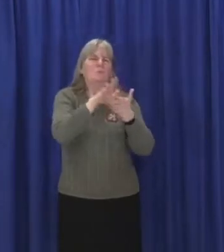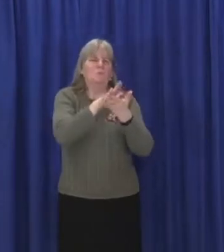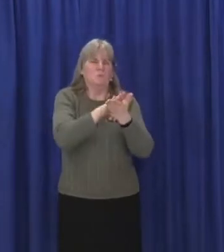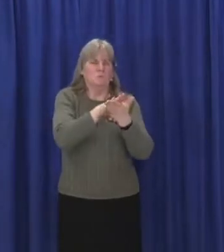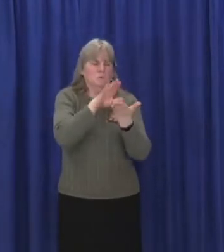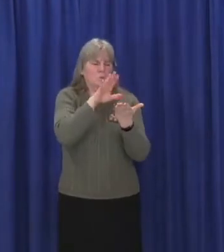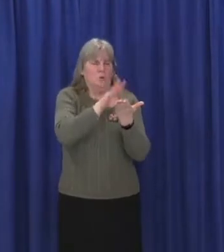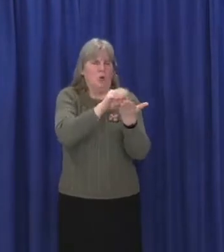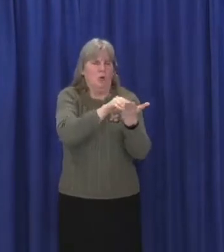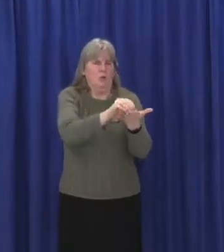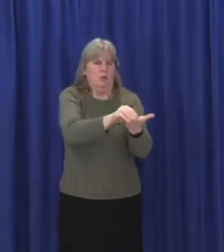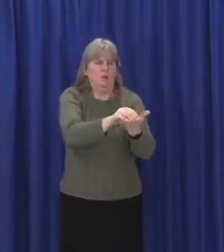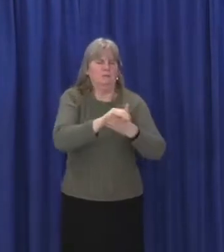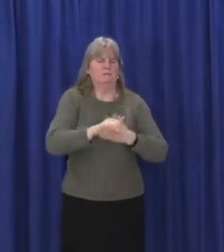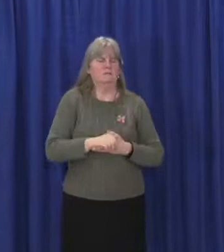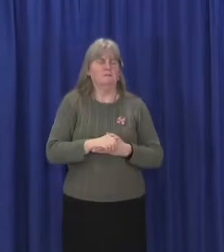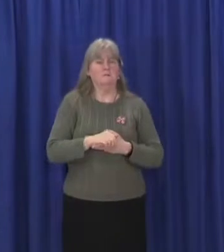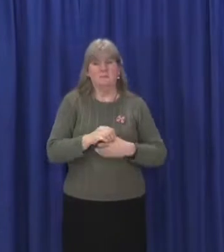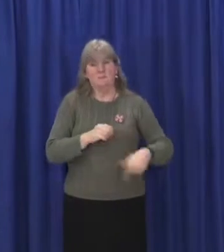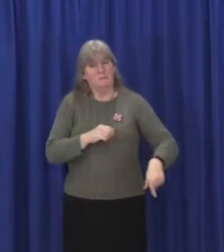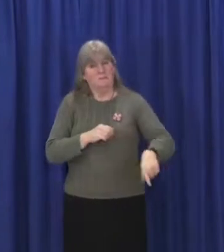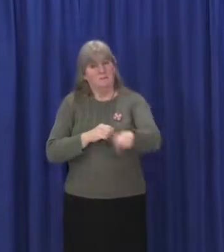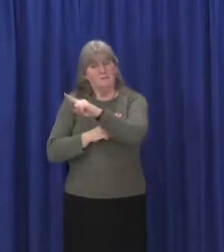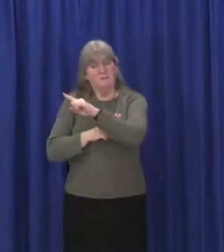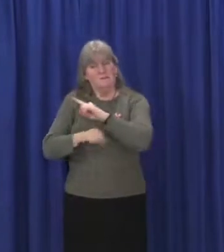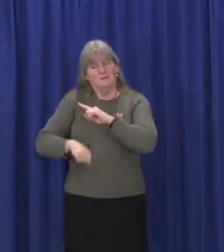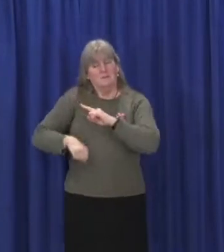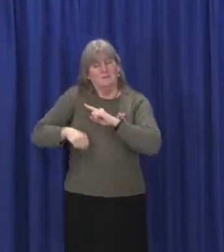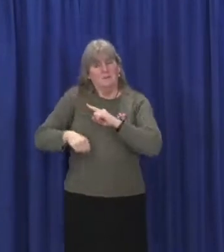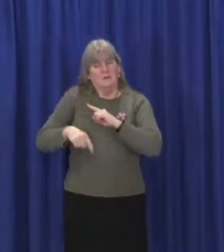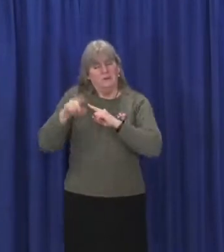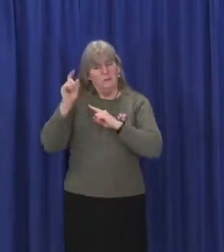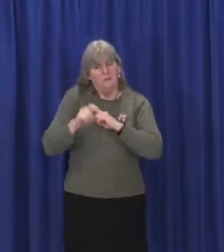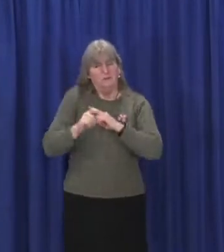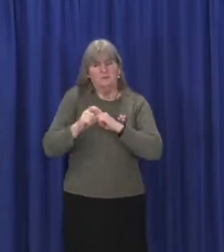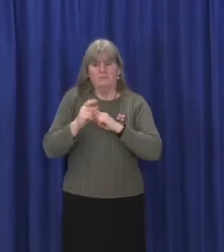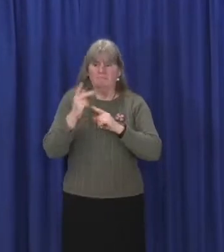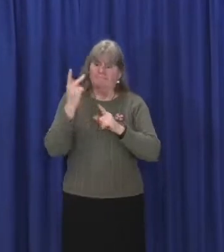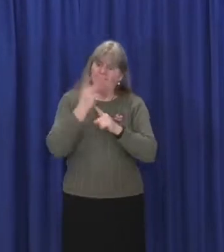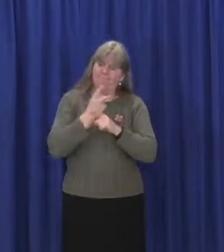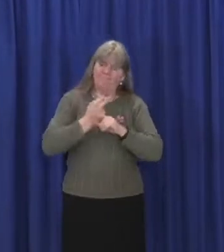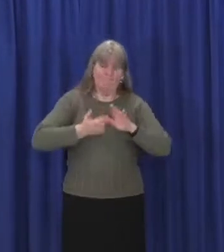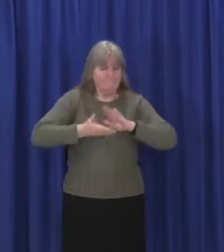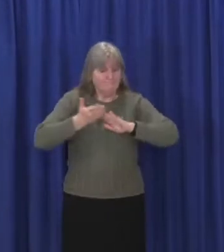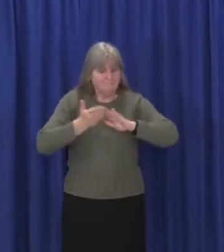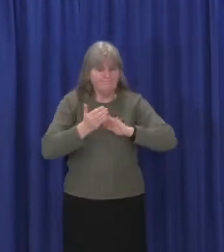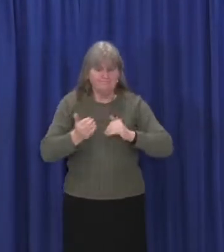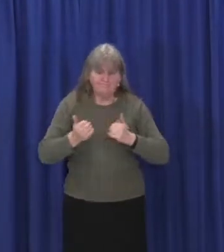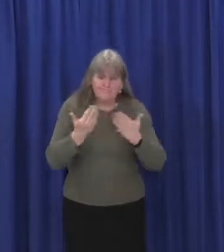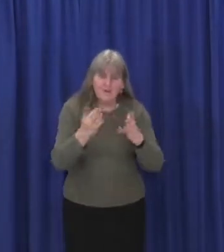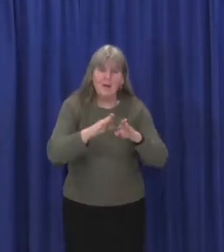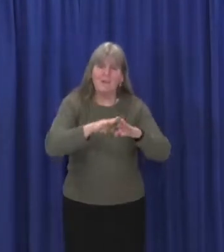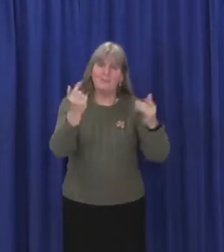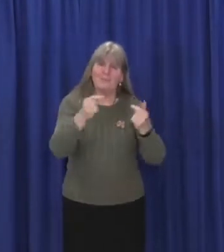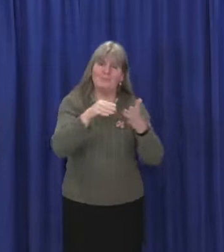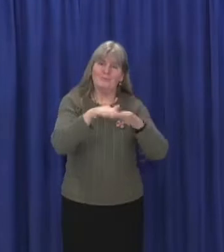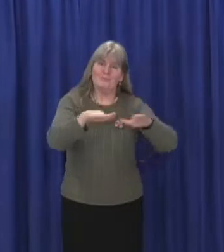We should all be very proud of the work we have done to keep schools running for Yukon students. Whether you are a parent